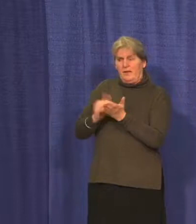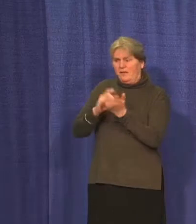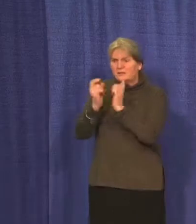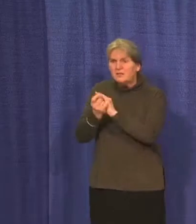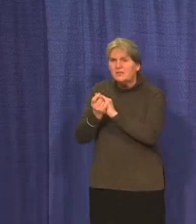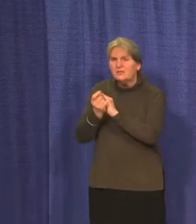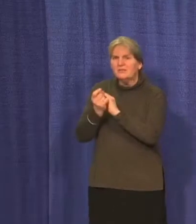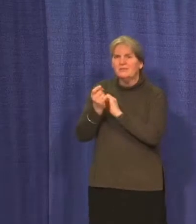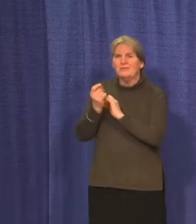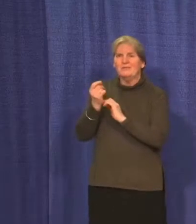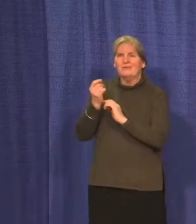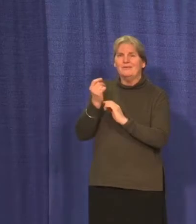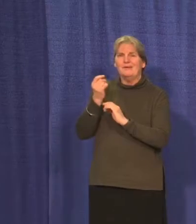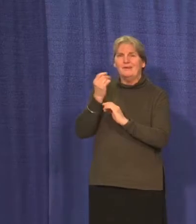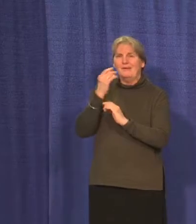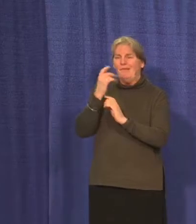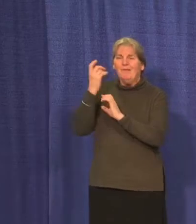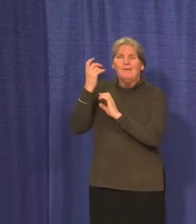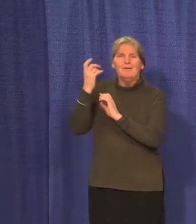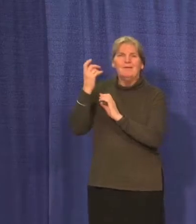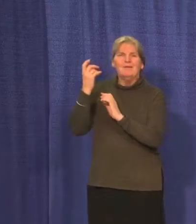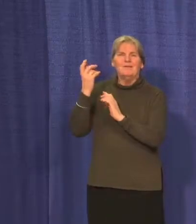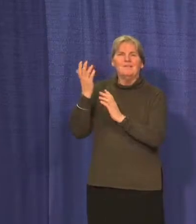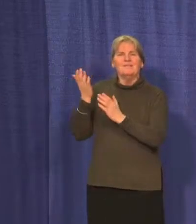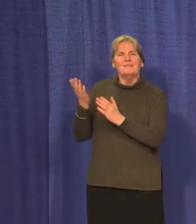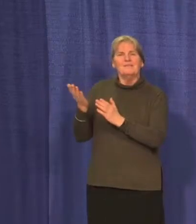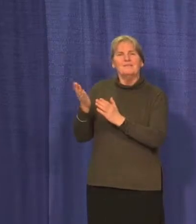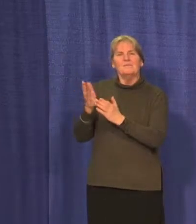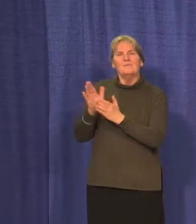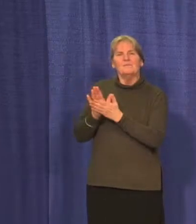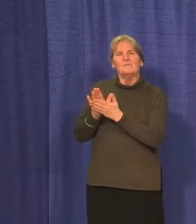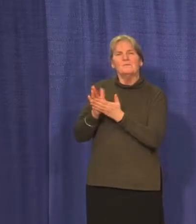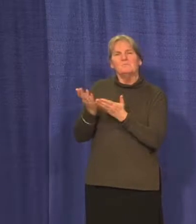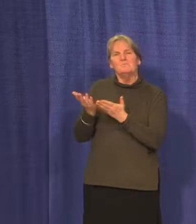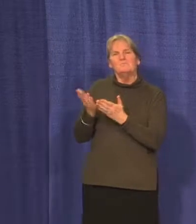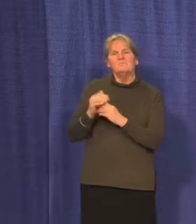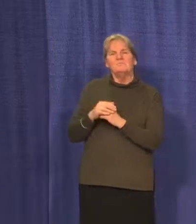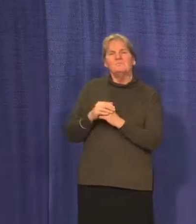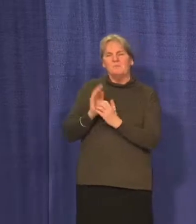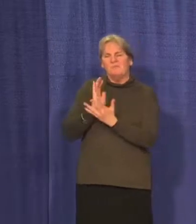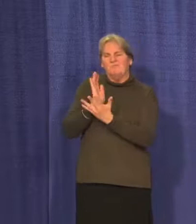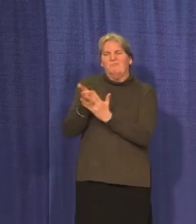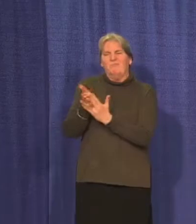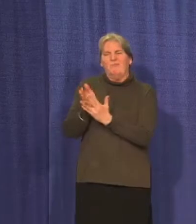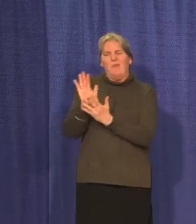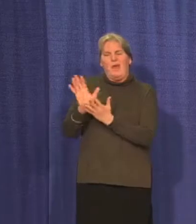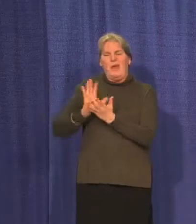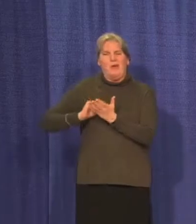I know disruption in itself will interfere with the learning